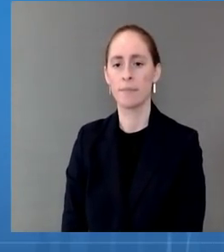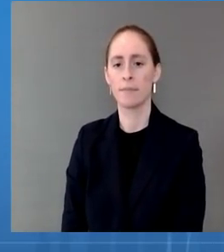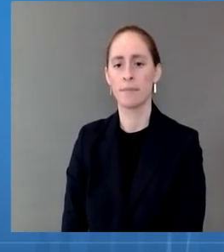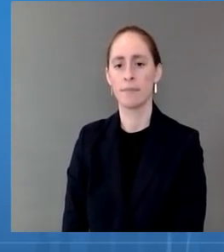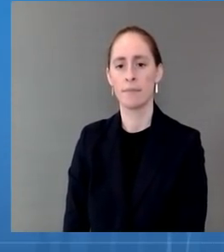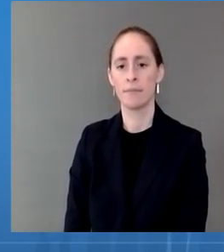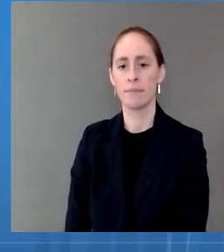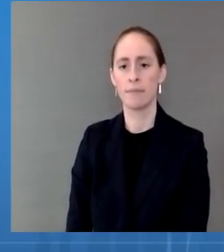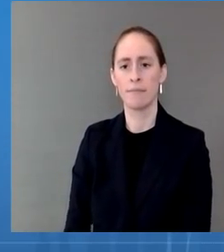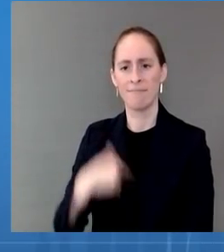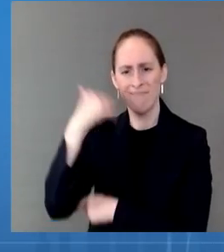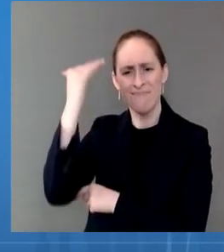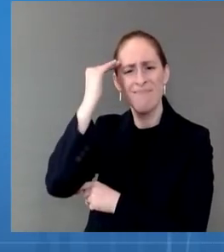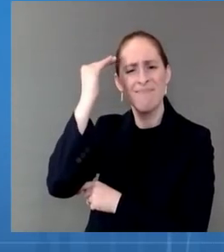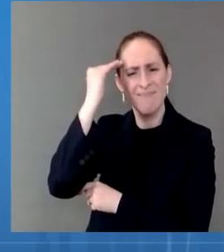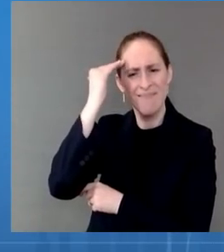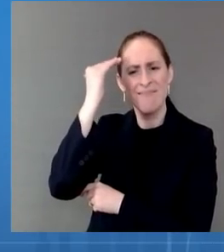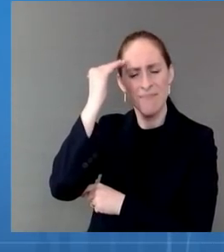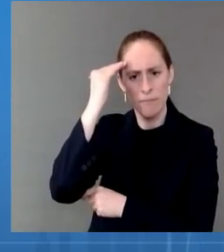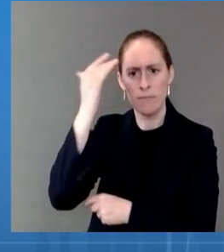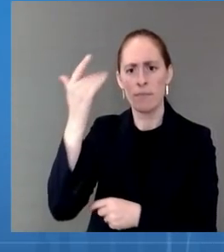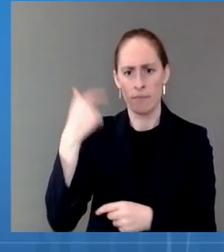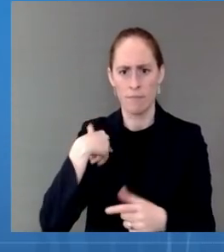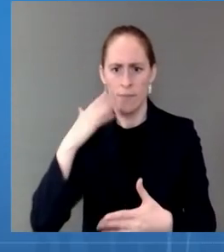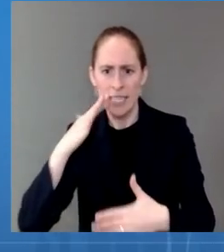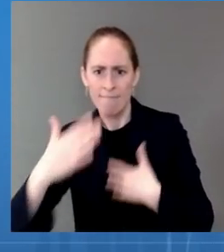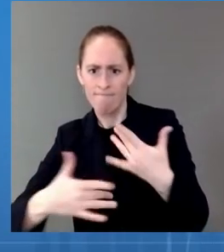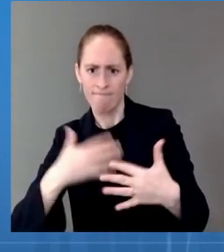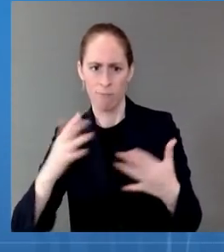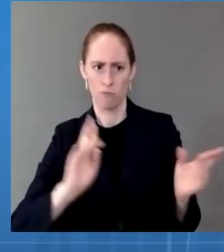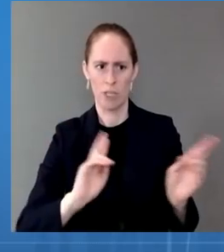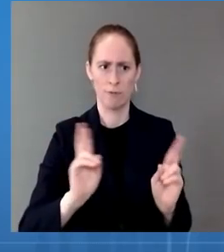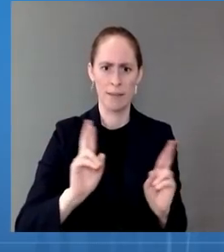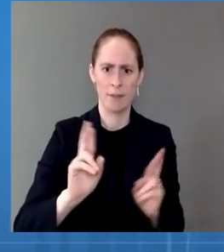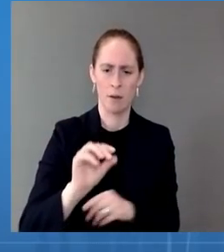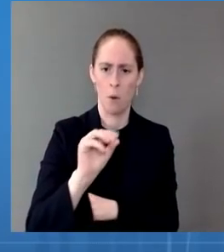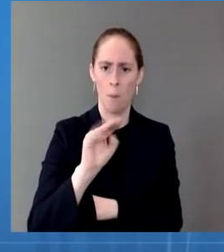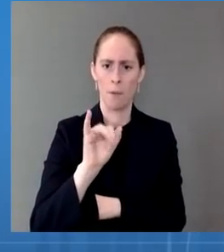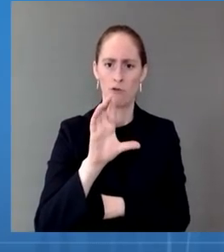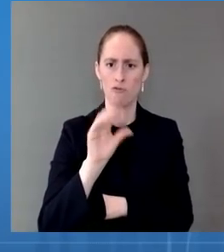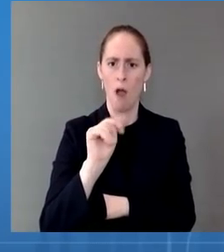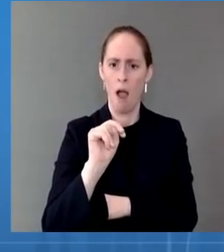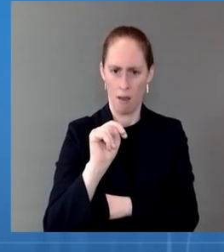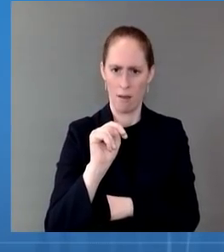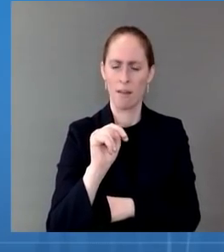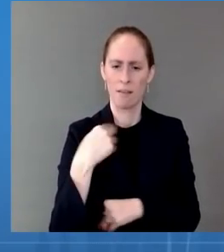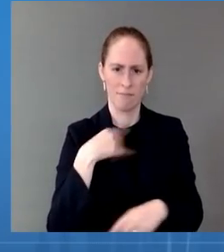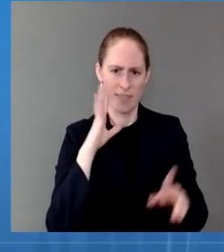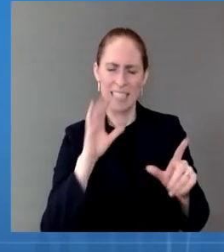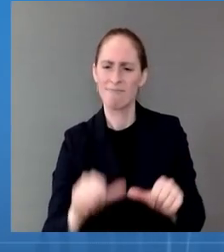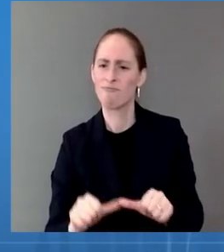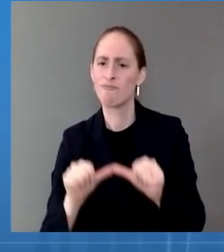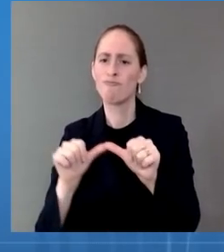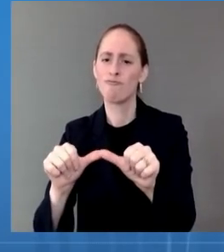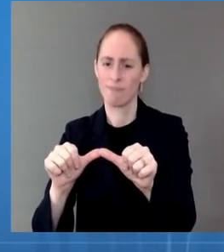And I'll now turn things back over to you, Jeff. Mr. Zients: Thank you, Dr. Walensky. Next, Dr. Fauci will provide an overview